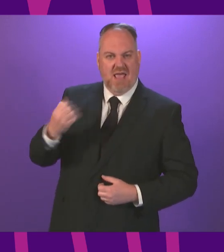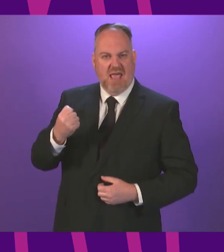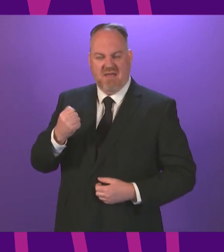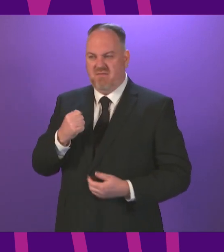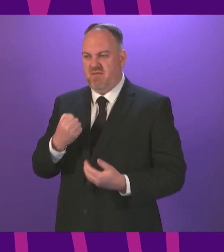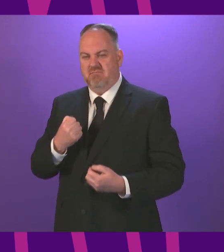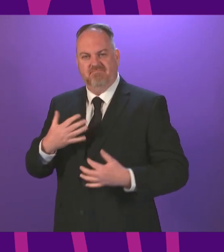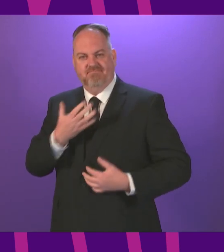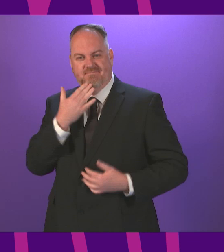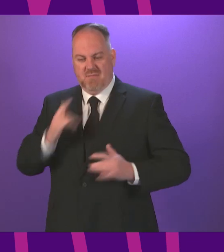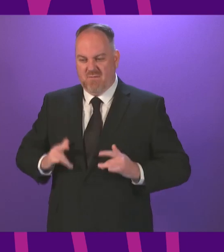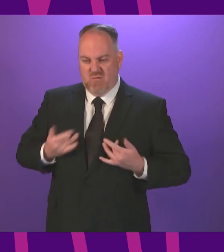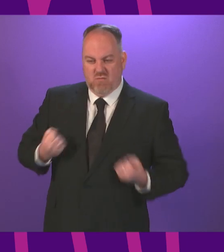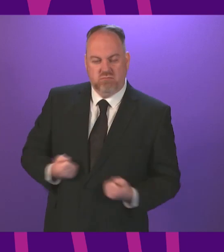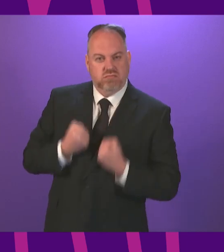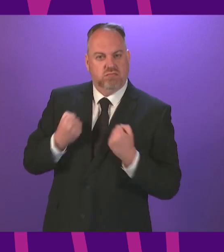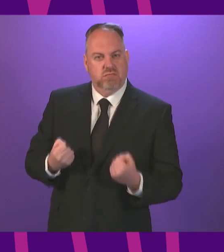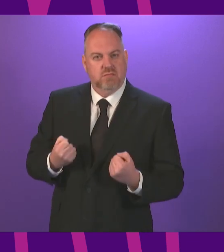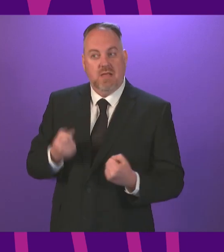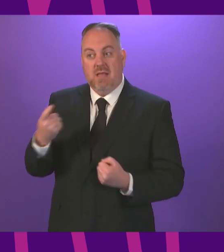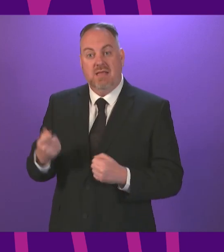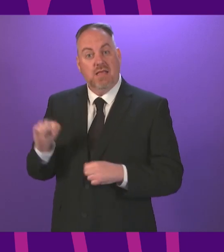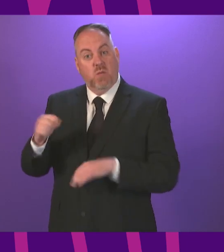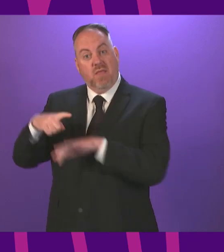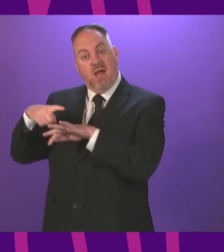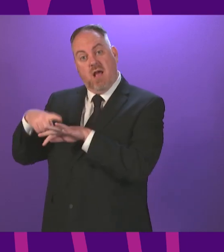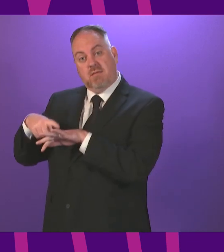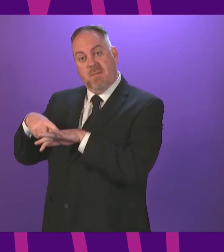Of course, he faced the additional challenge of being the husband of a powerful woman at a time